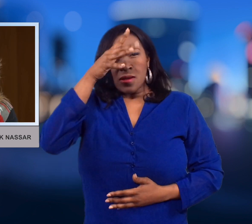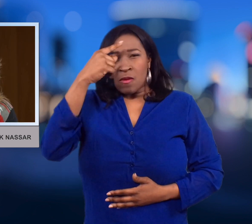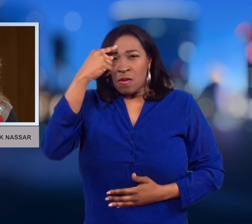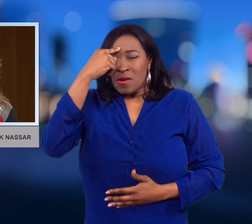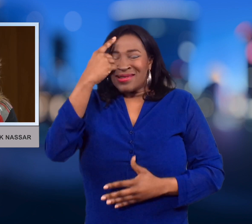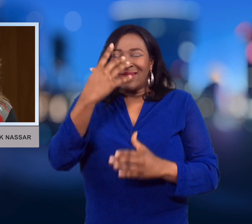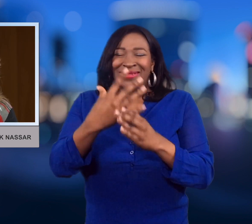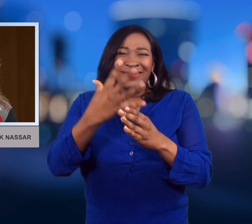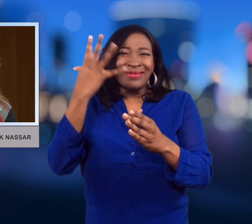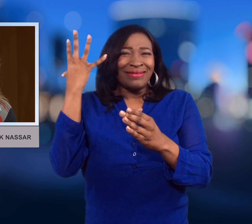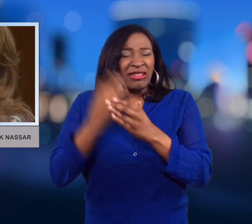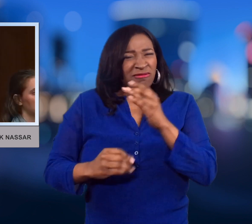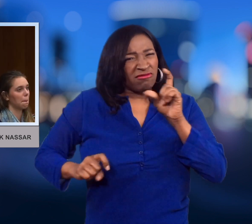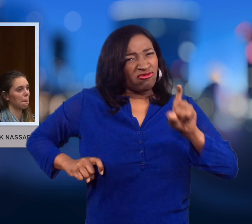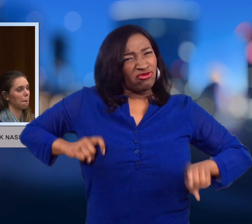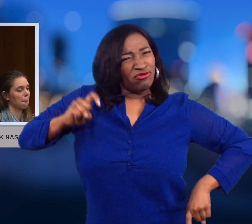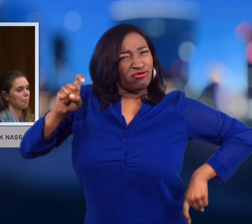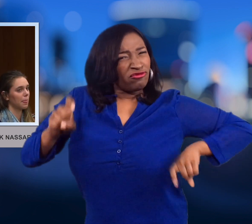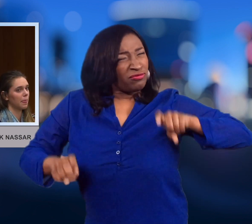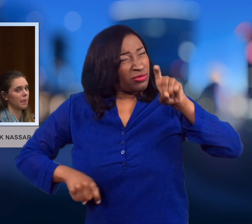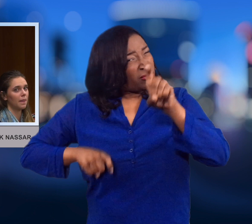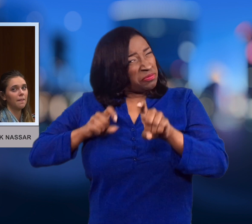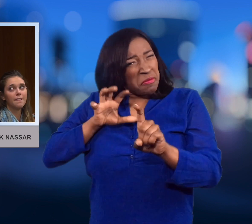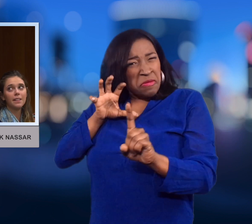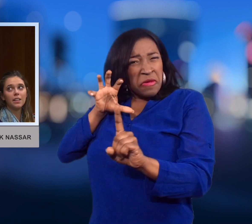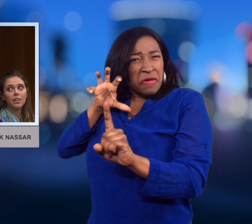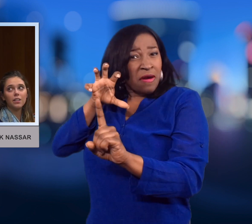That’s when the father went after Nassar.